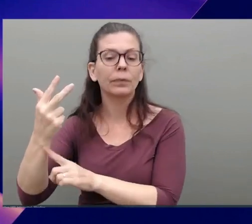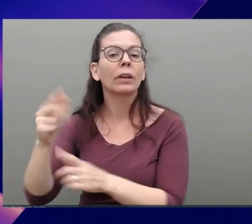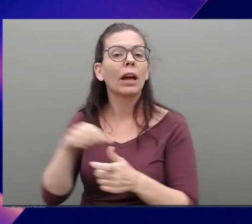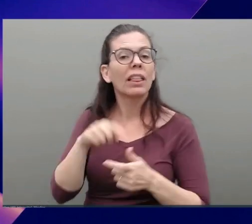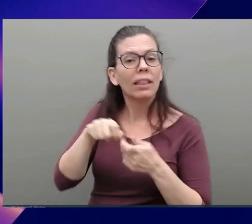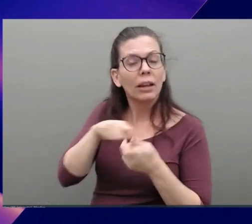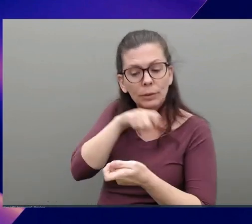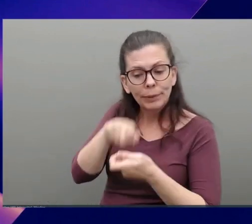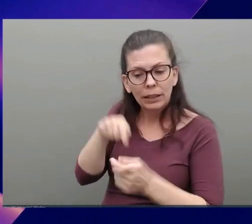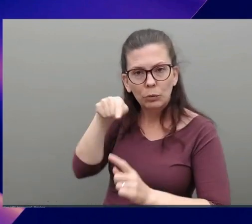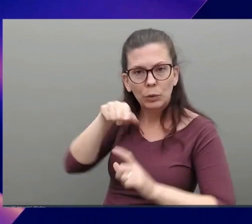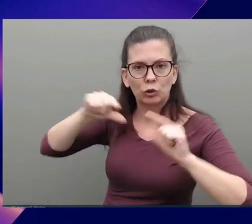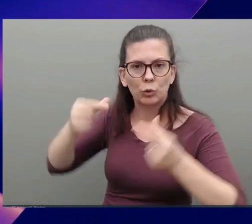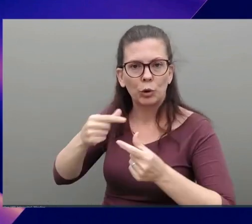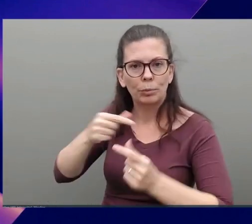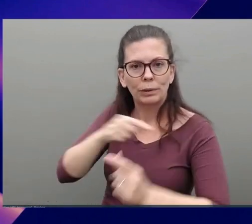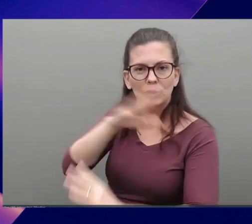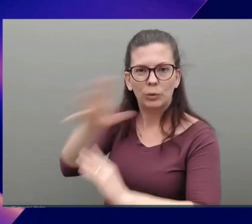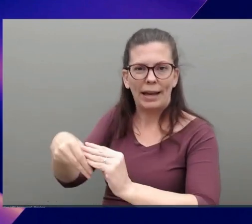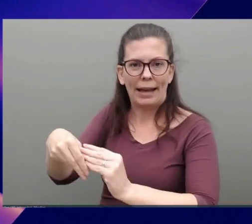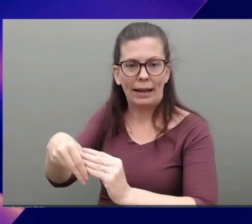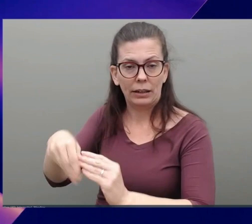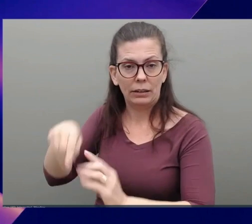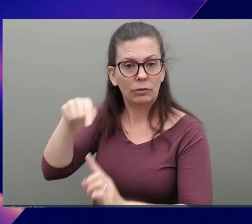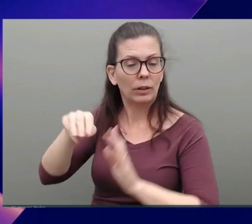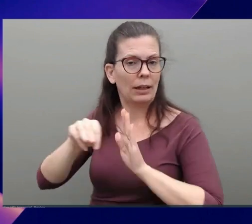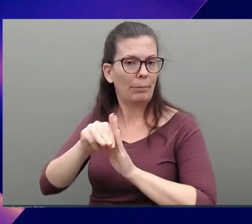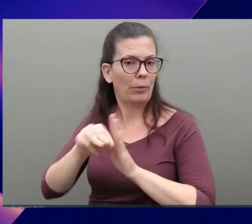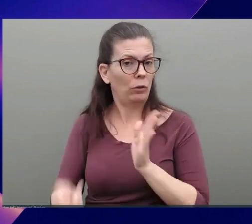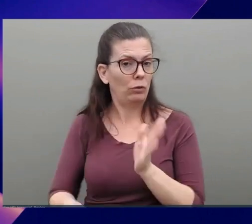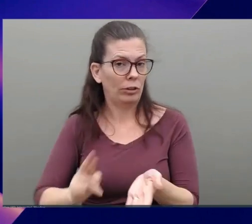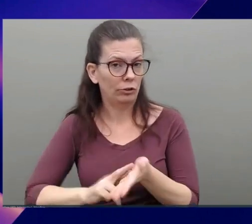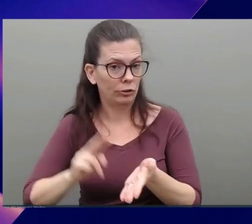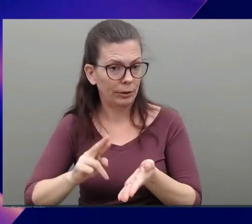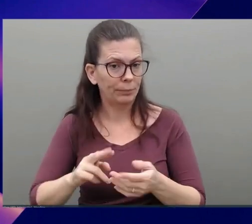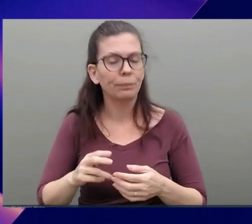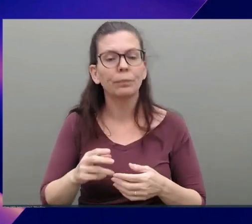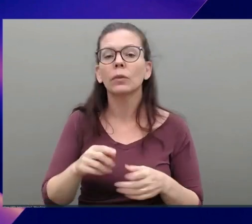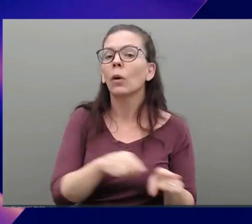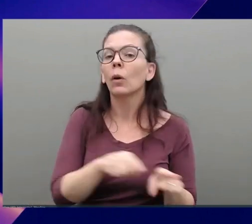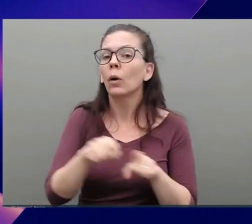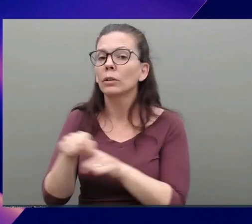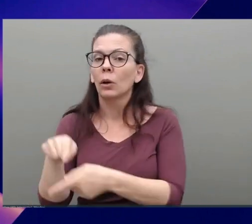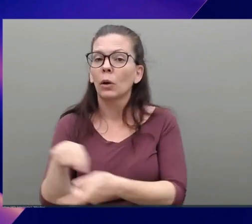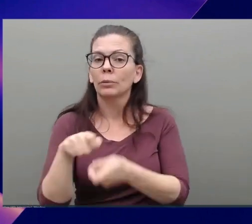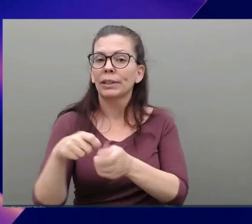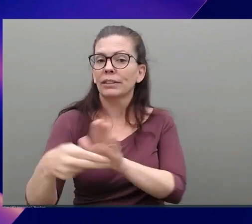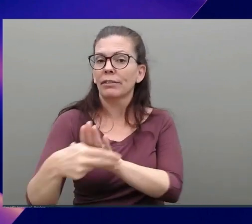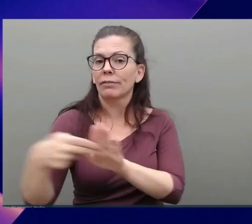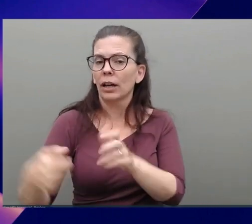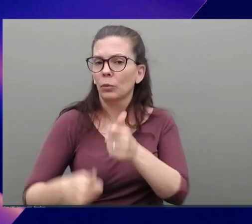the model needs to be added to in the Model Registry. Along with specifying the group, we can provide information